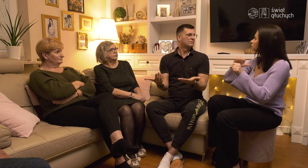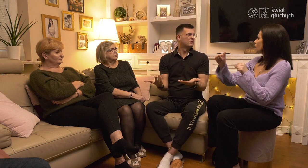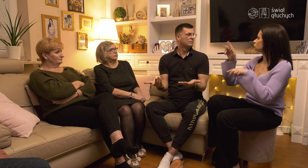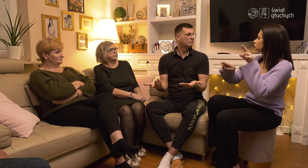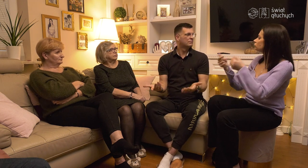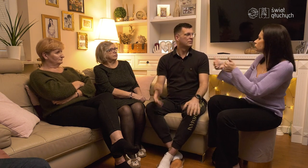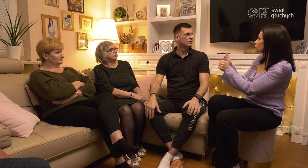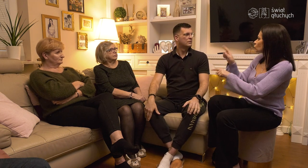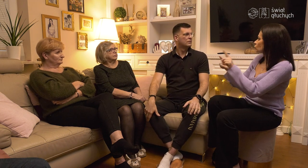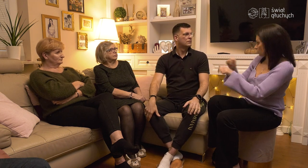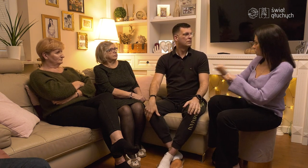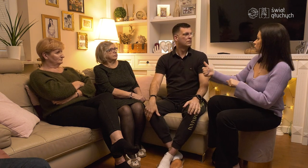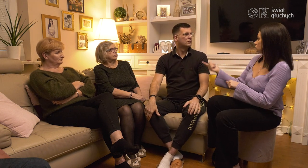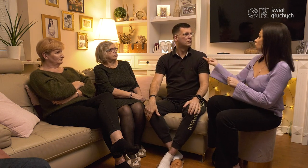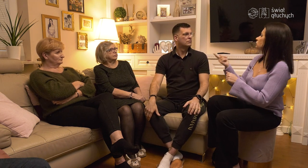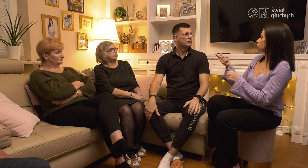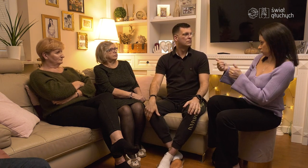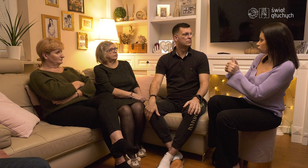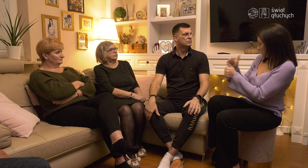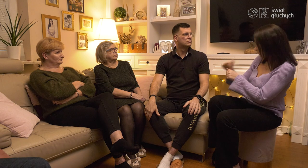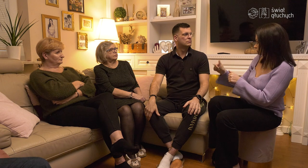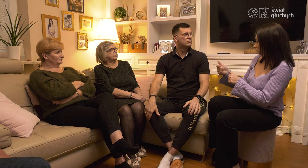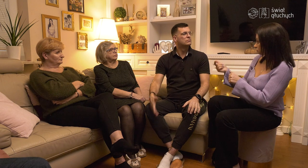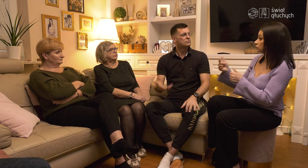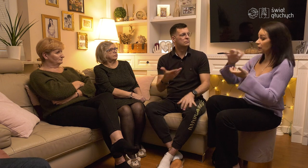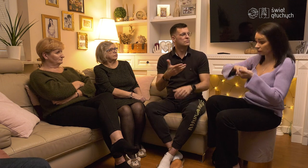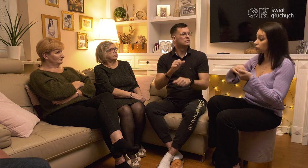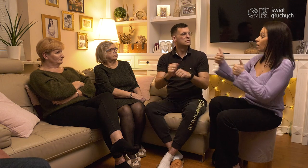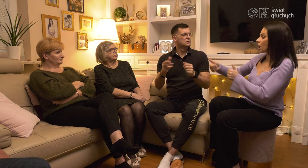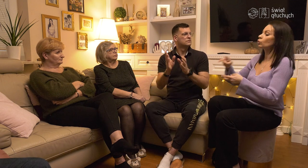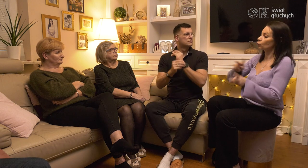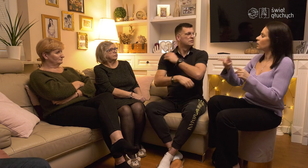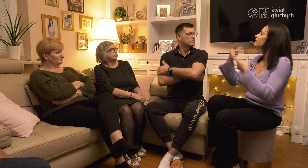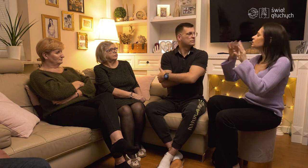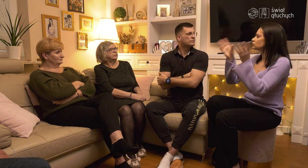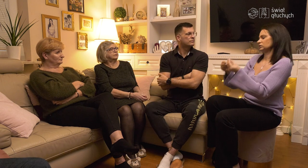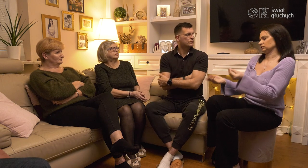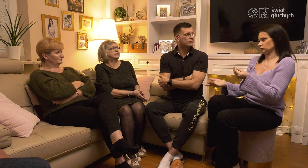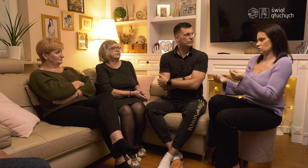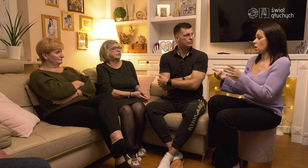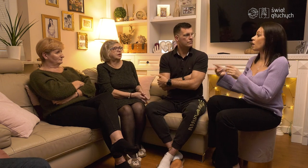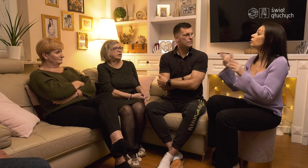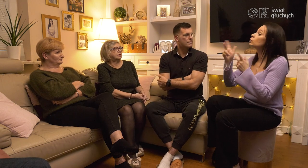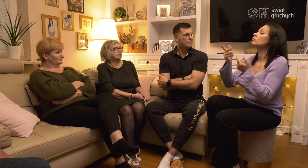[Monika]: No, there are teacher assistants in inclusive ones who sign. But not in every school.